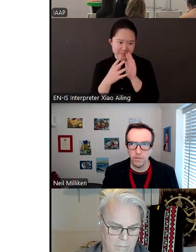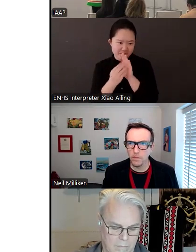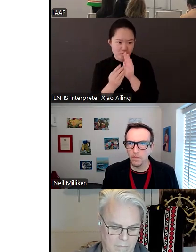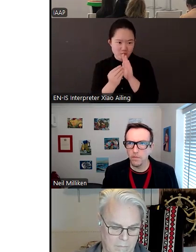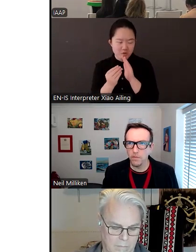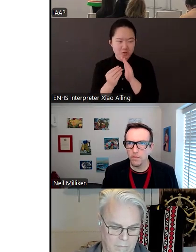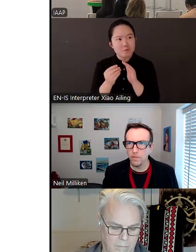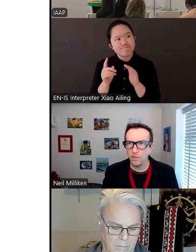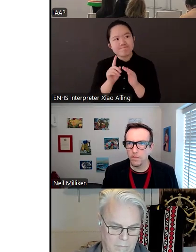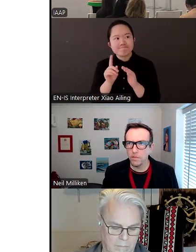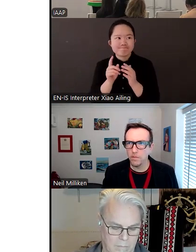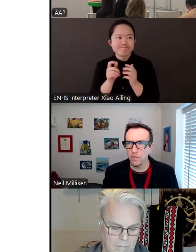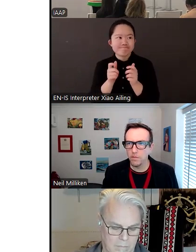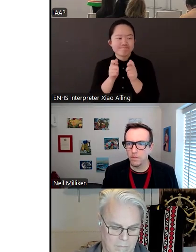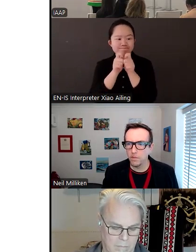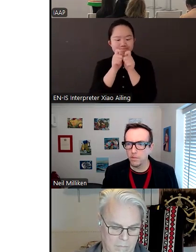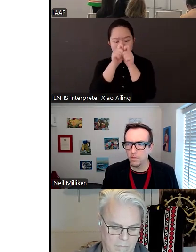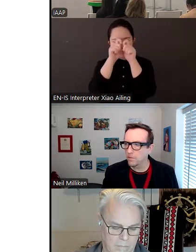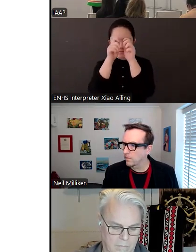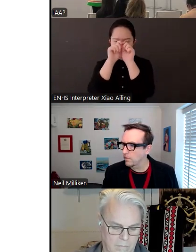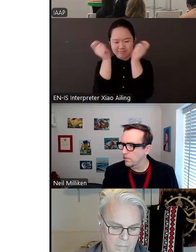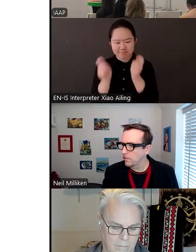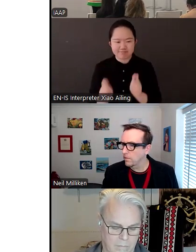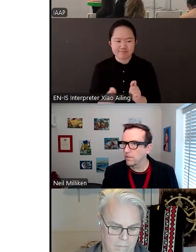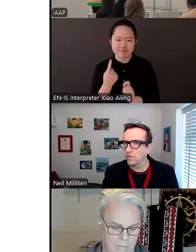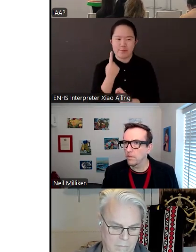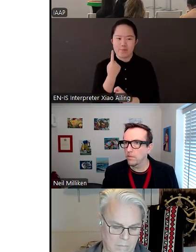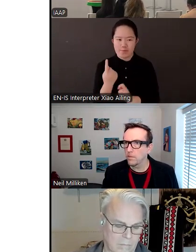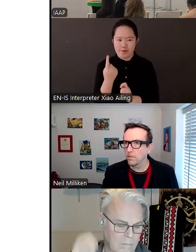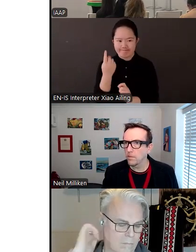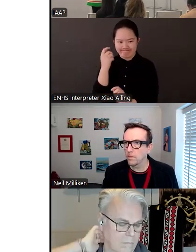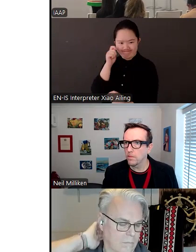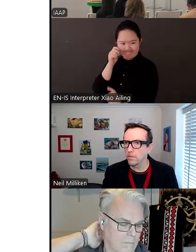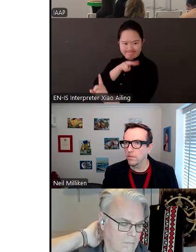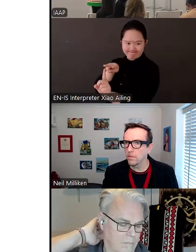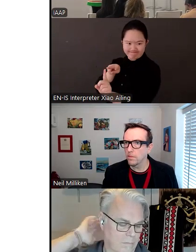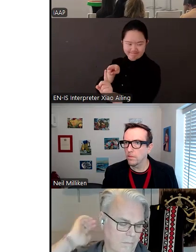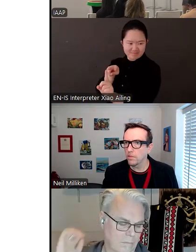Yeah, not necessarily choosing one model, but navigating with all of them. Yeah.